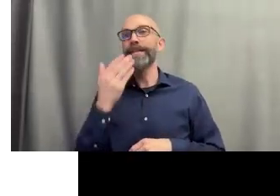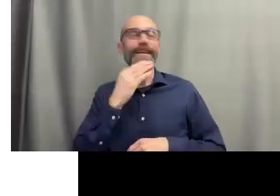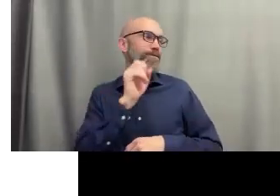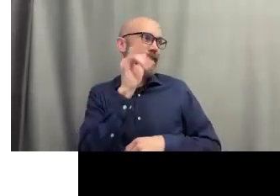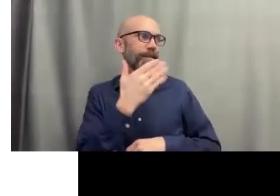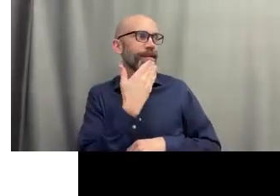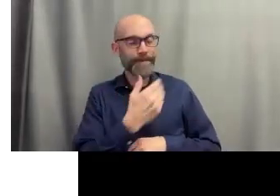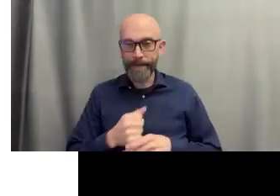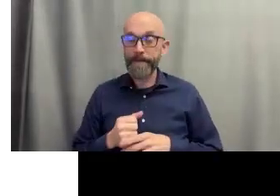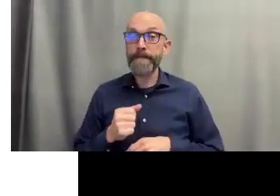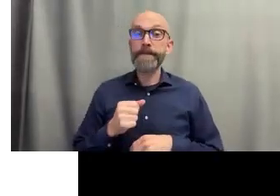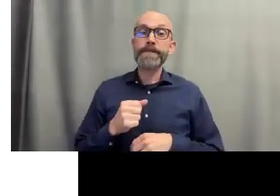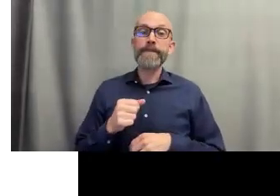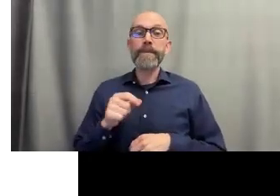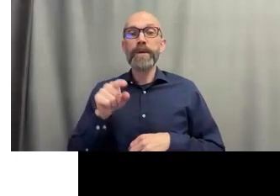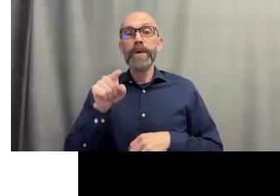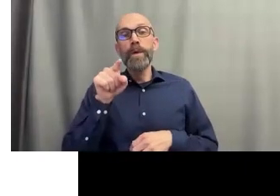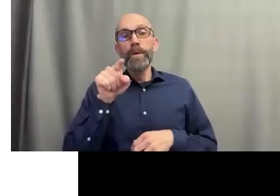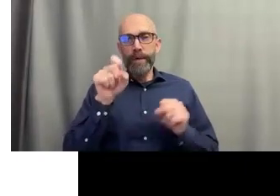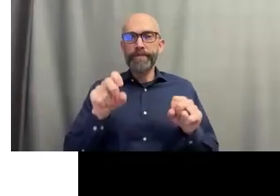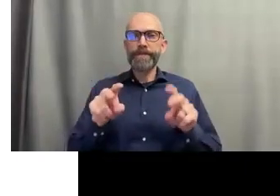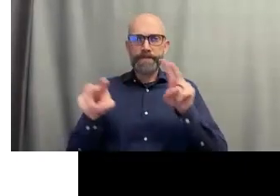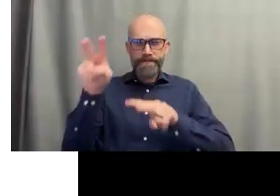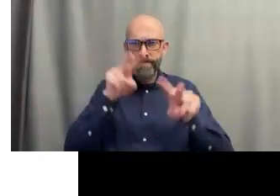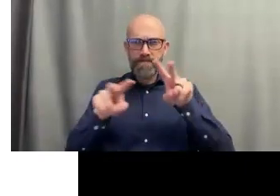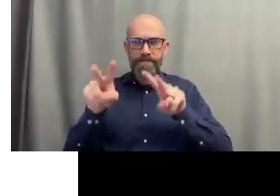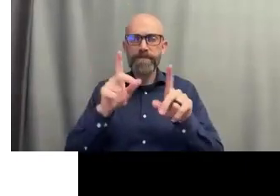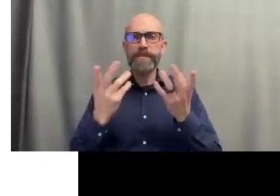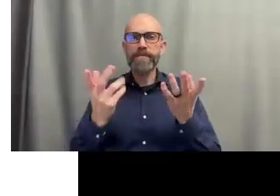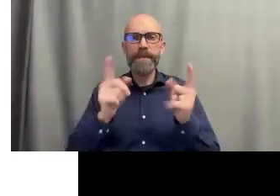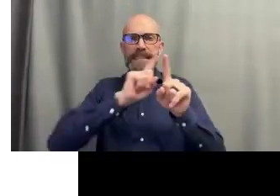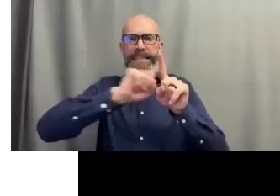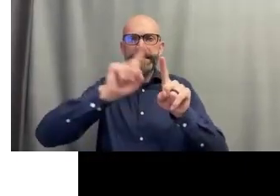And, you can look at different, different resources.